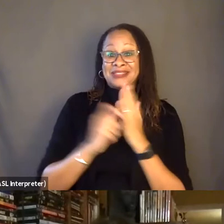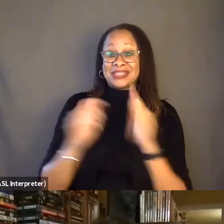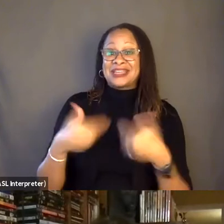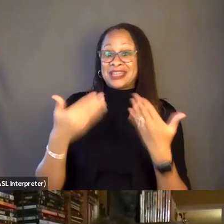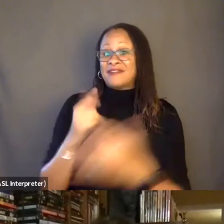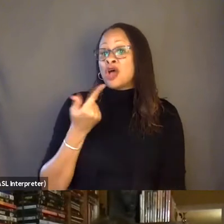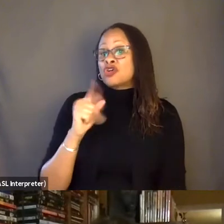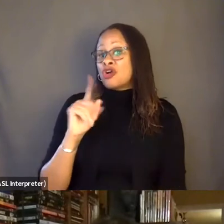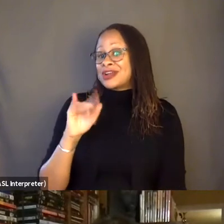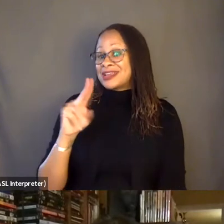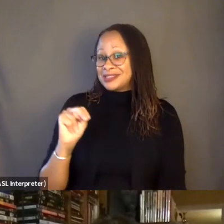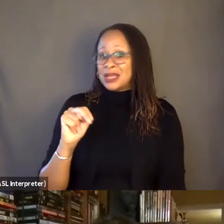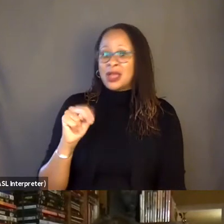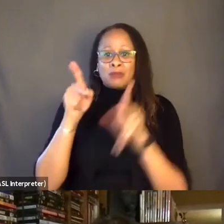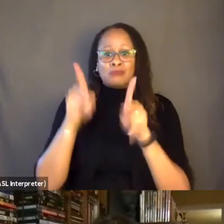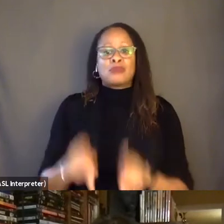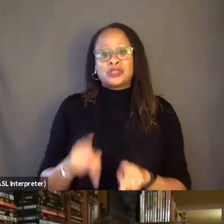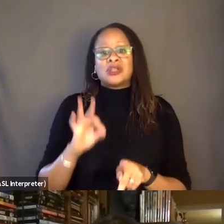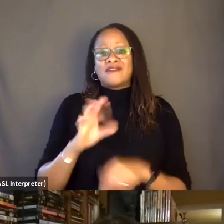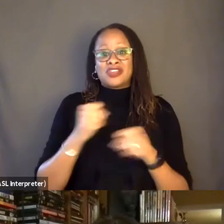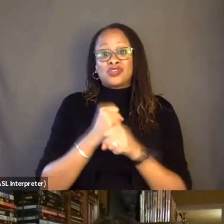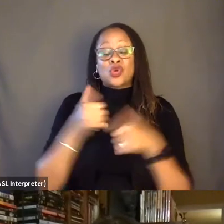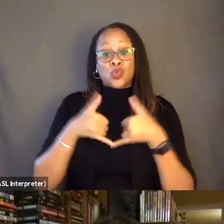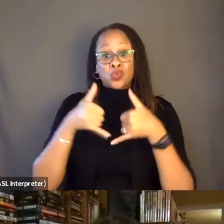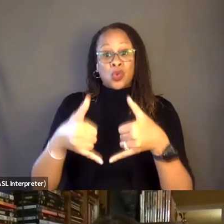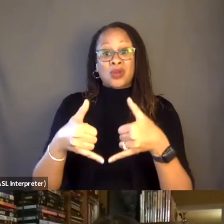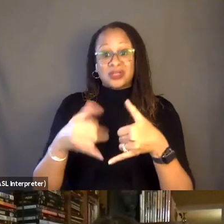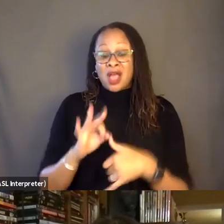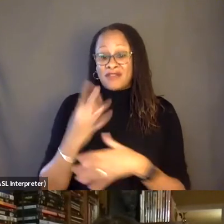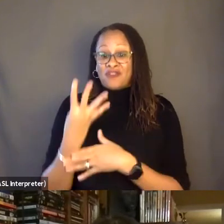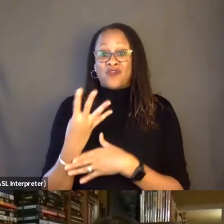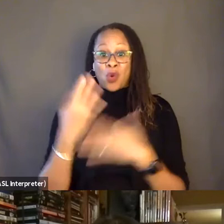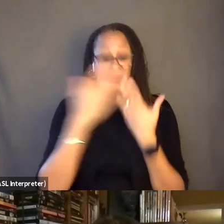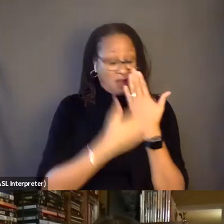you know, the Person of the Year Award, of the four covers, I was the only one at that point